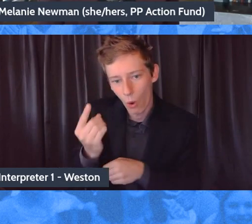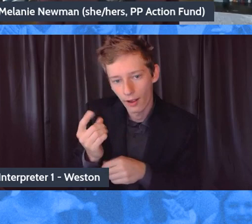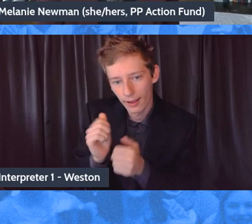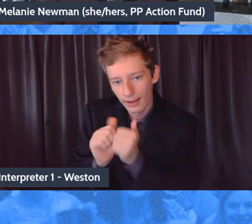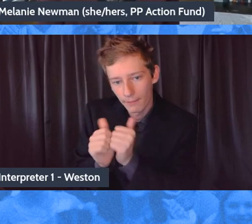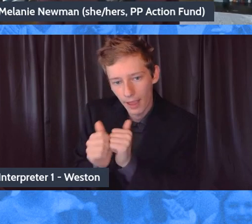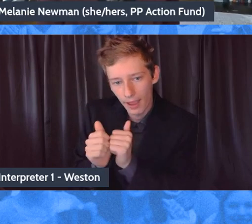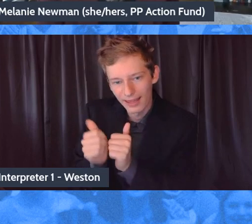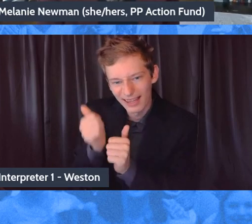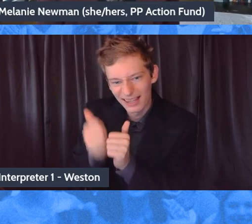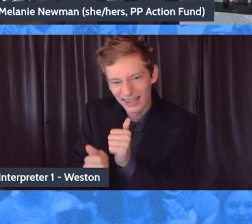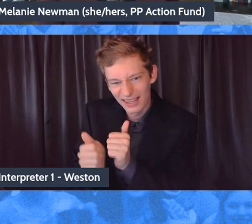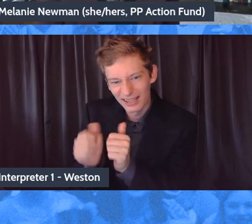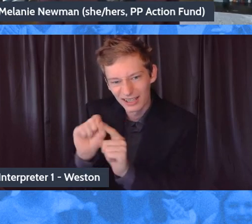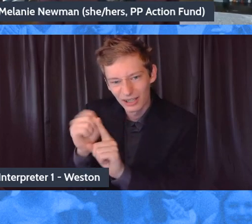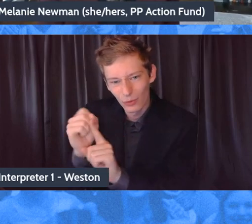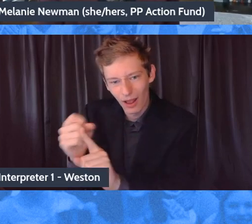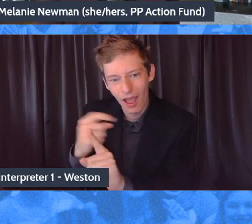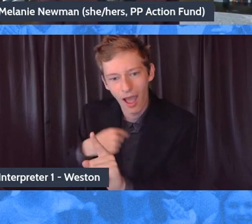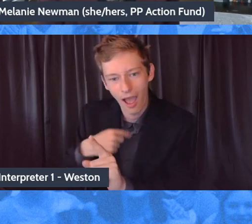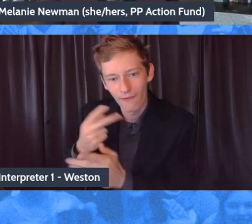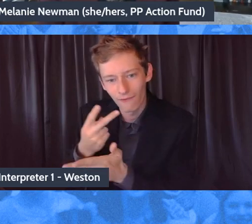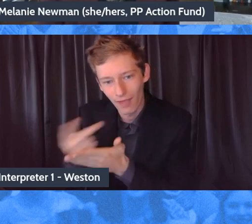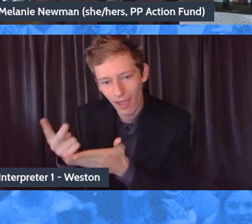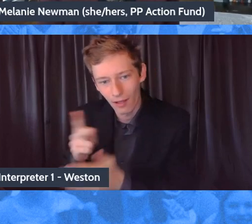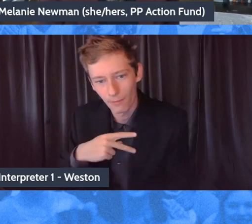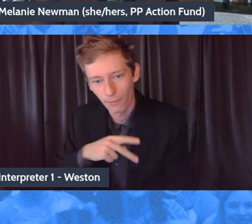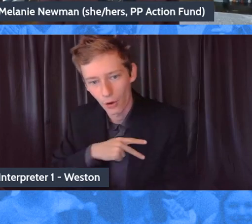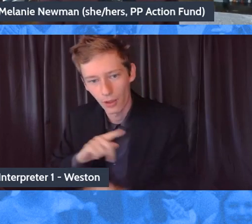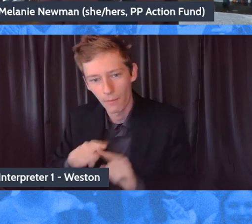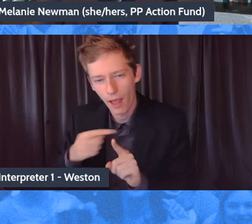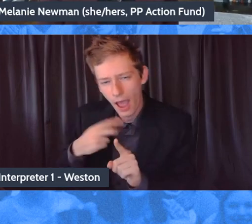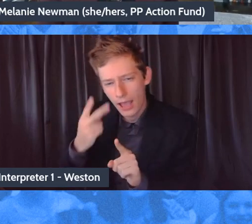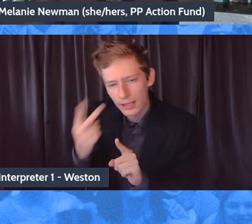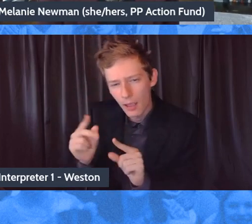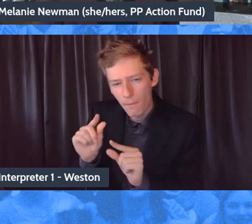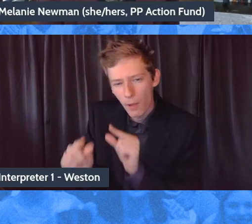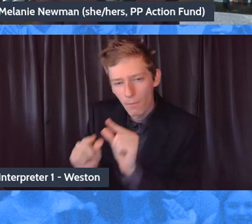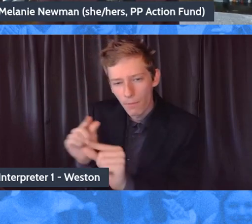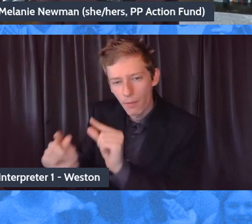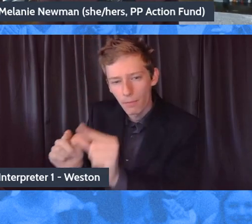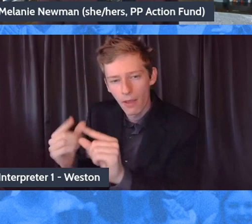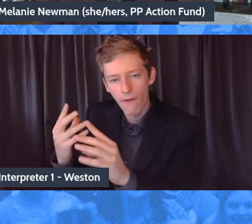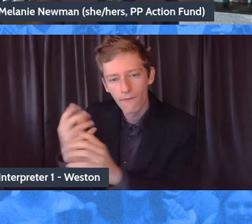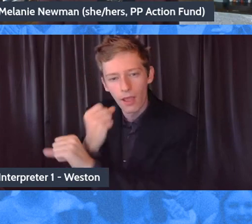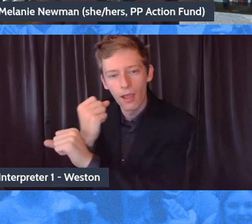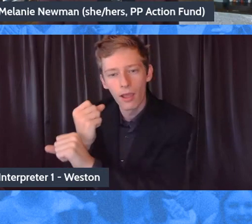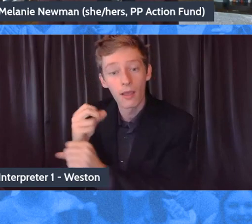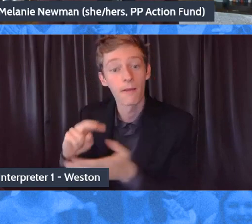but I have lived to see the thesis upon which I was operating vindicated. And what I very often say is that I've lived to see my lost causes found".